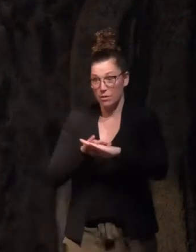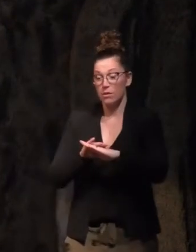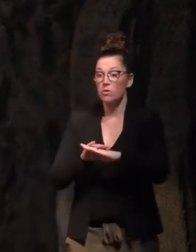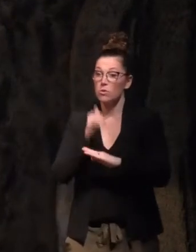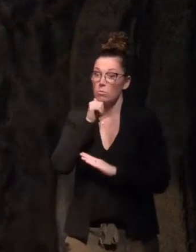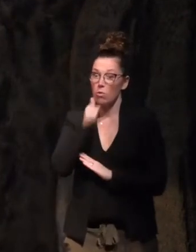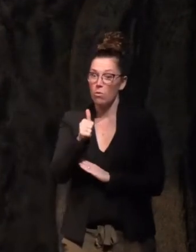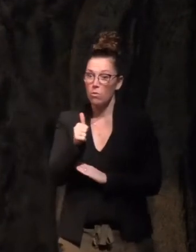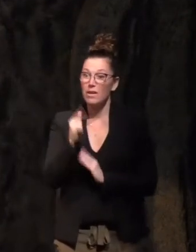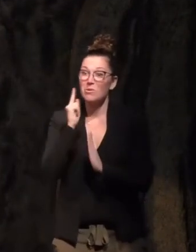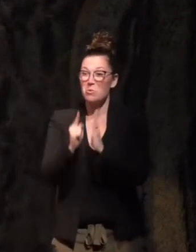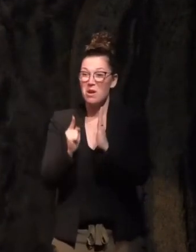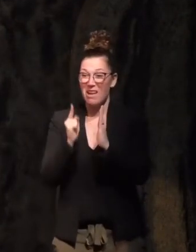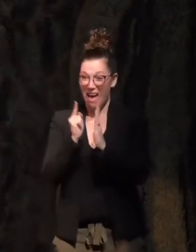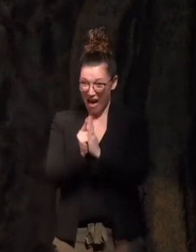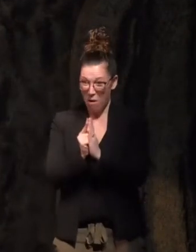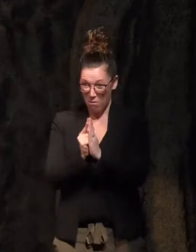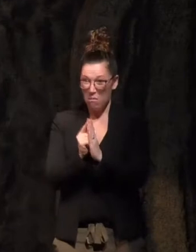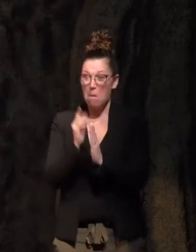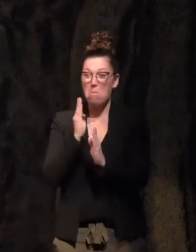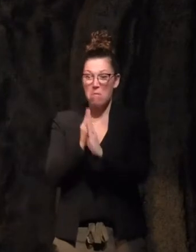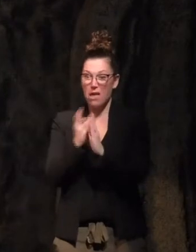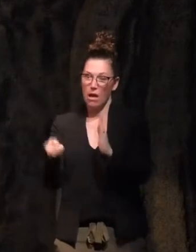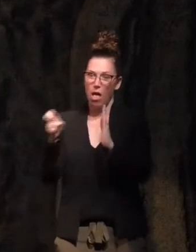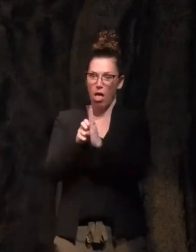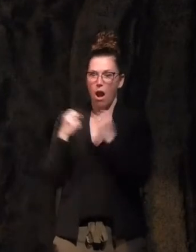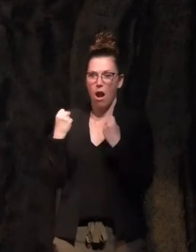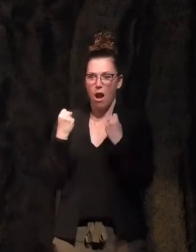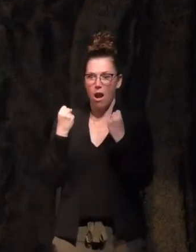and we're gonna go to Meacham. Once we're in Meacham, we're in Meacham